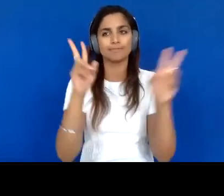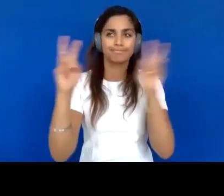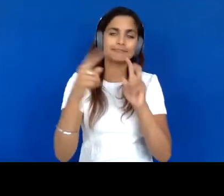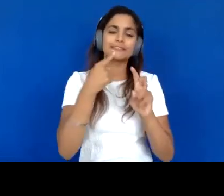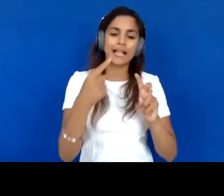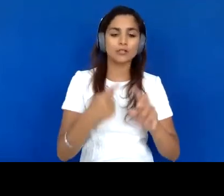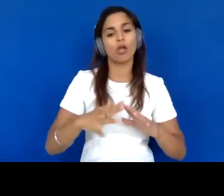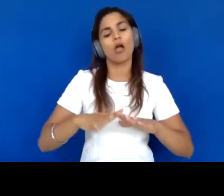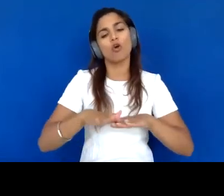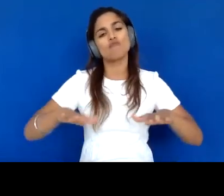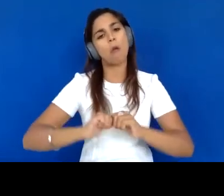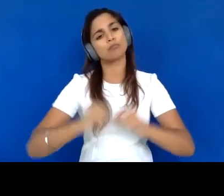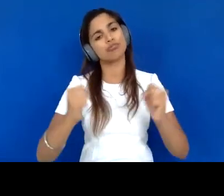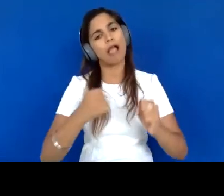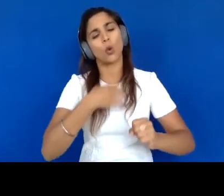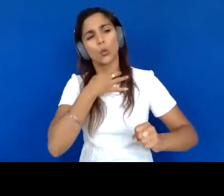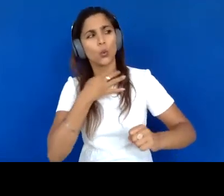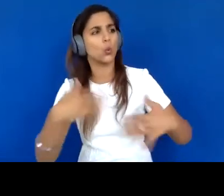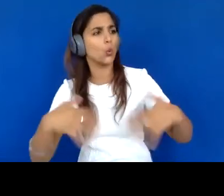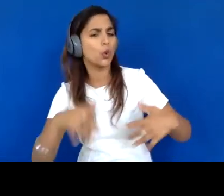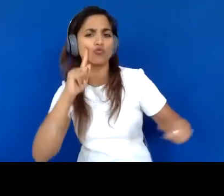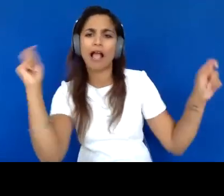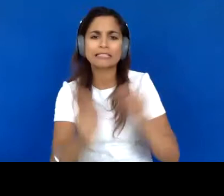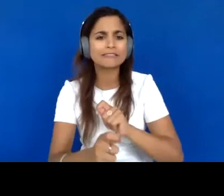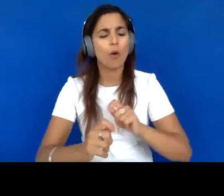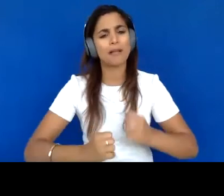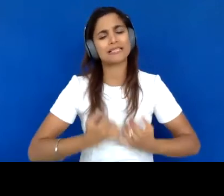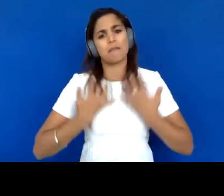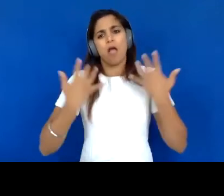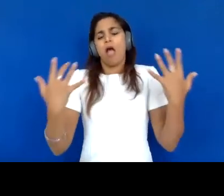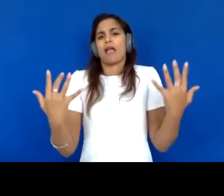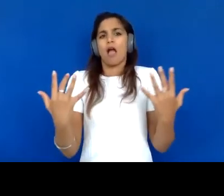inspirational bold edgy and authentic this rhetoric